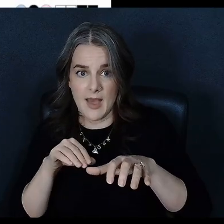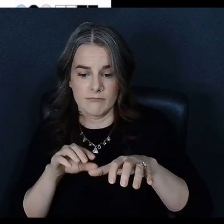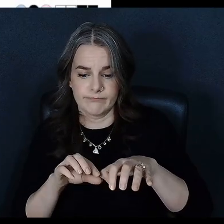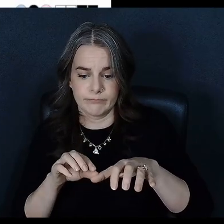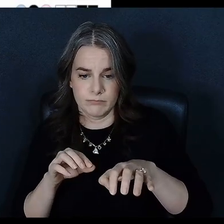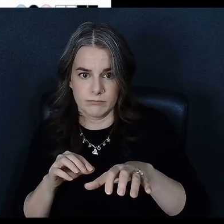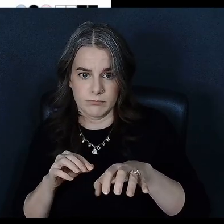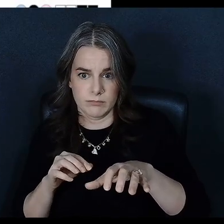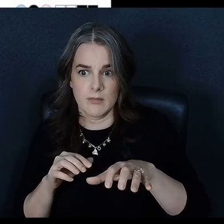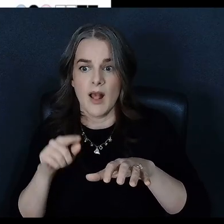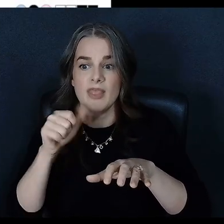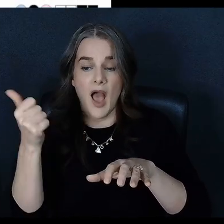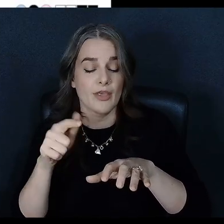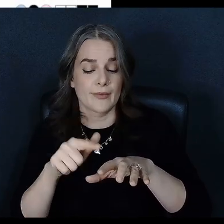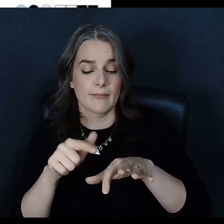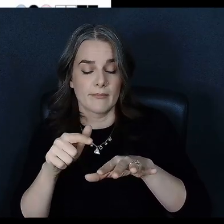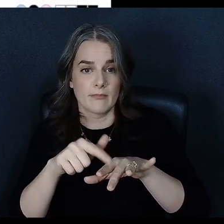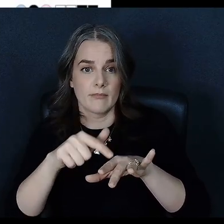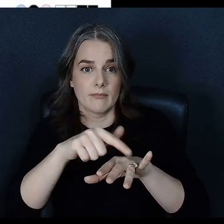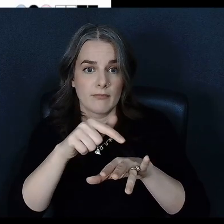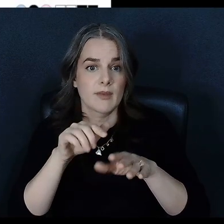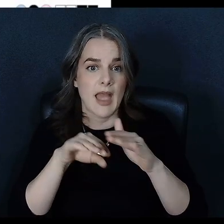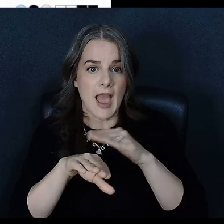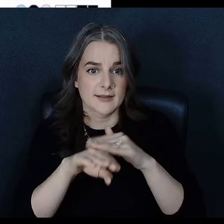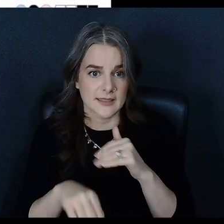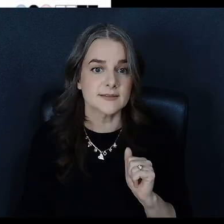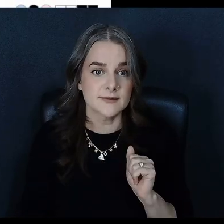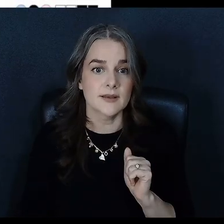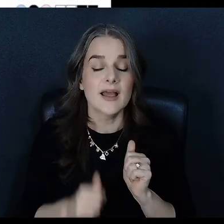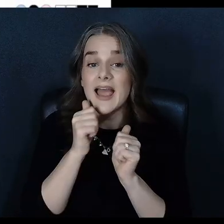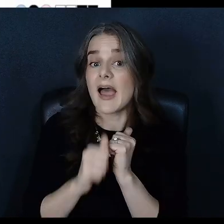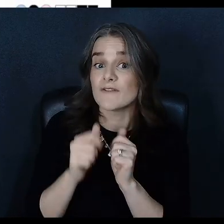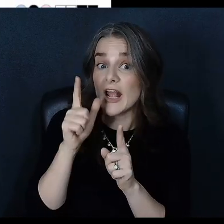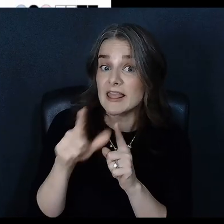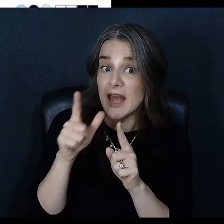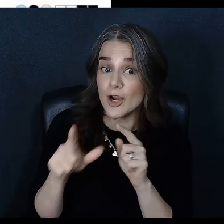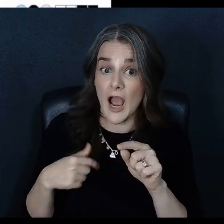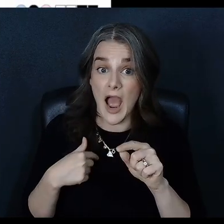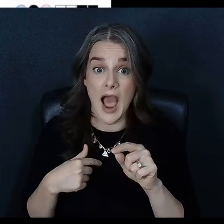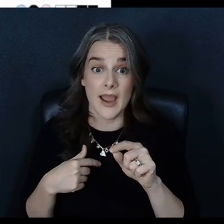Every letter I want to create is a combination of keys.